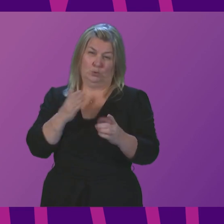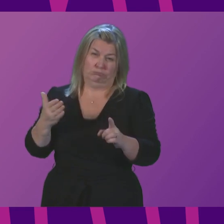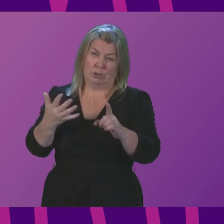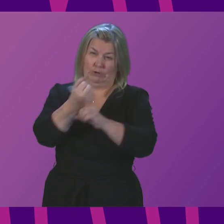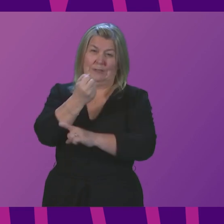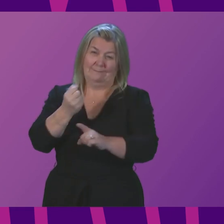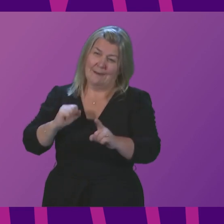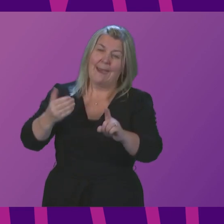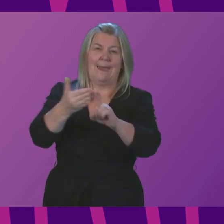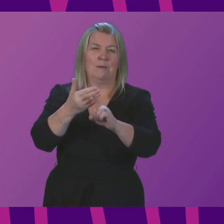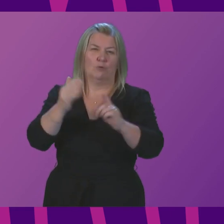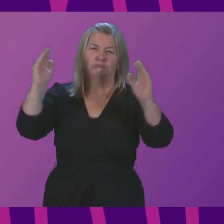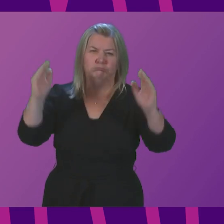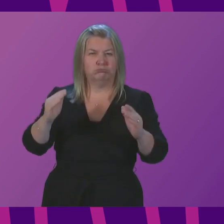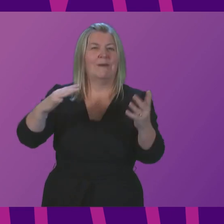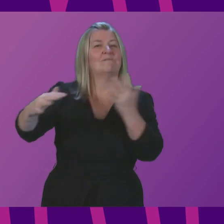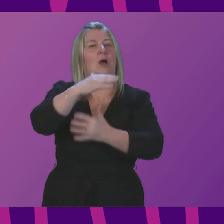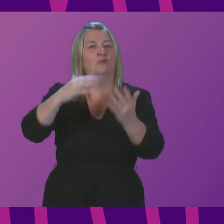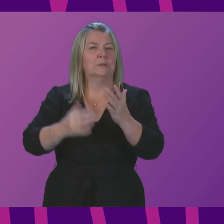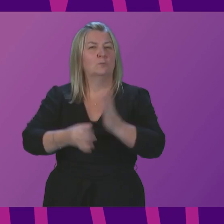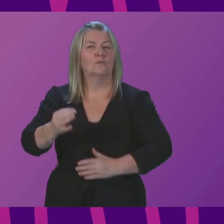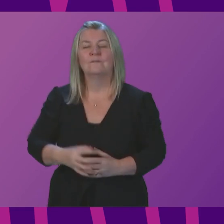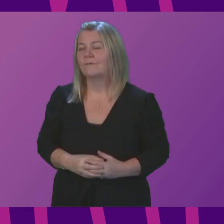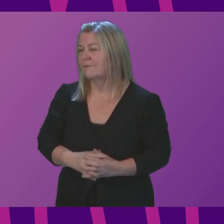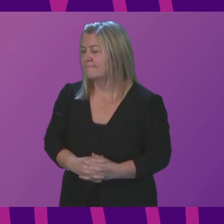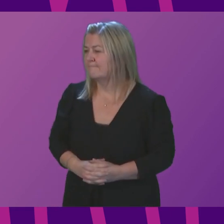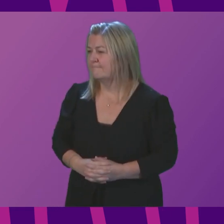I call Gillian Mackay.